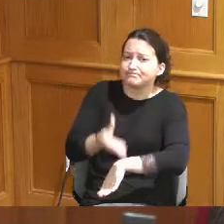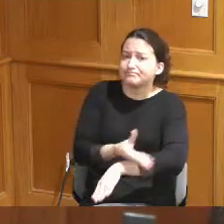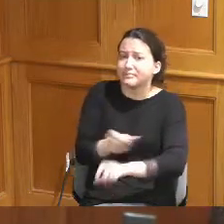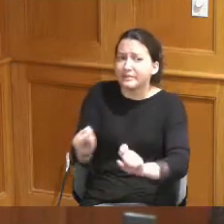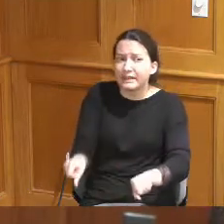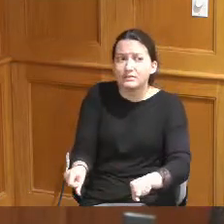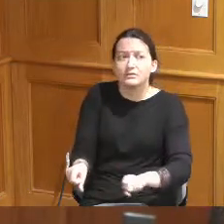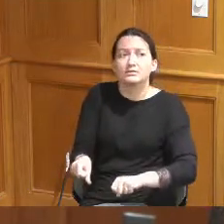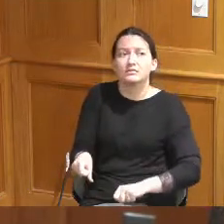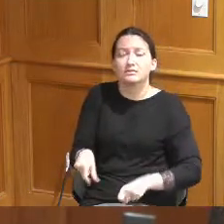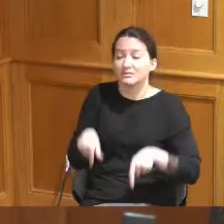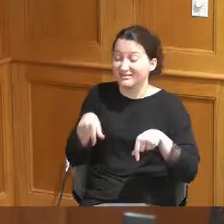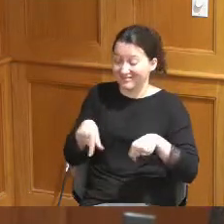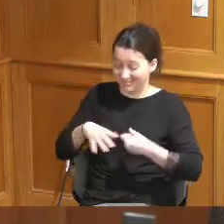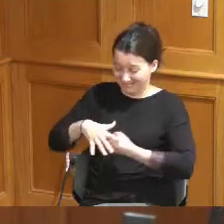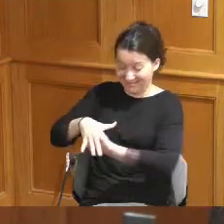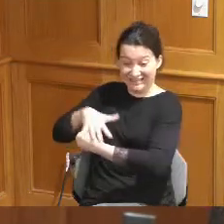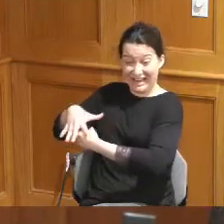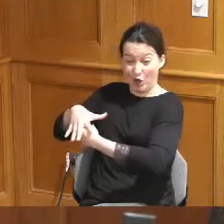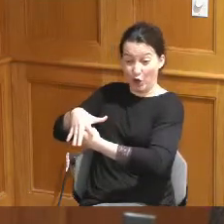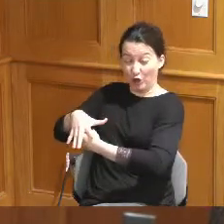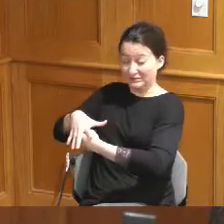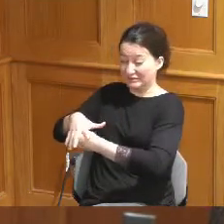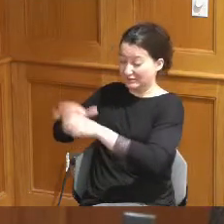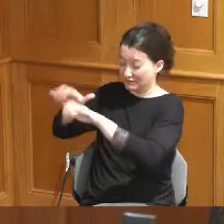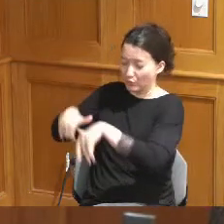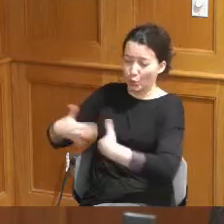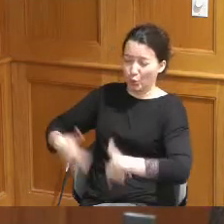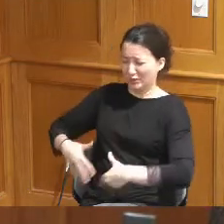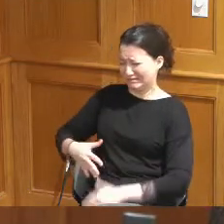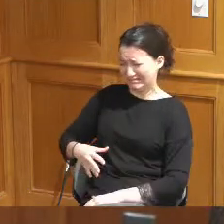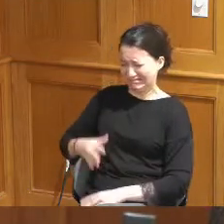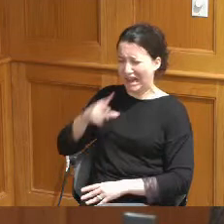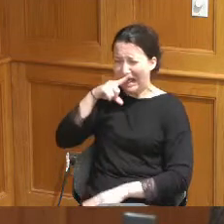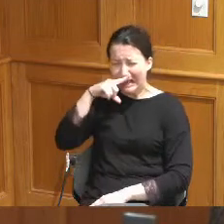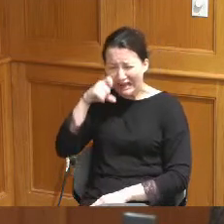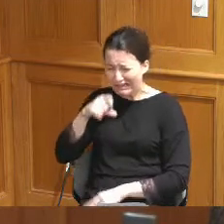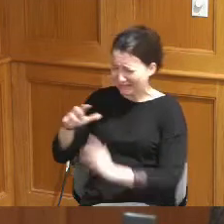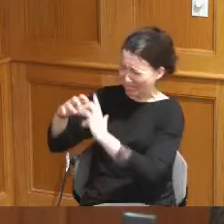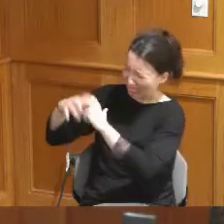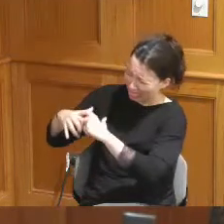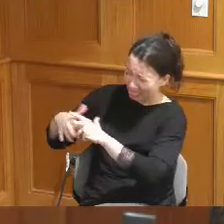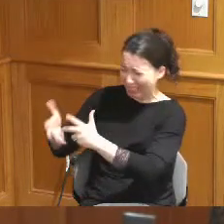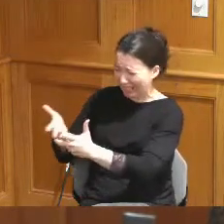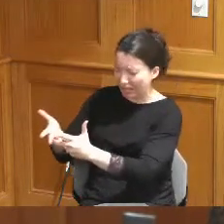this actual area that we're going to scrape is a huge eyesore so you know this the sooner that it